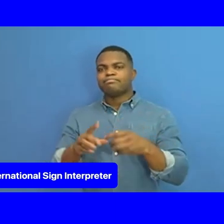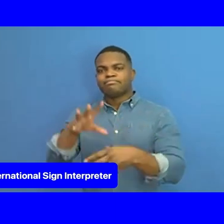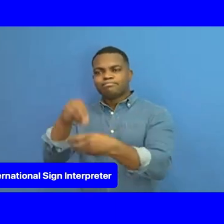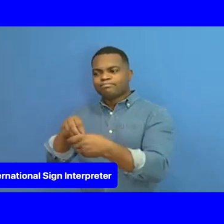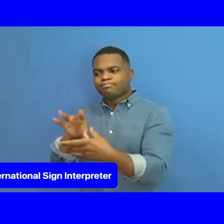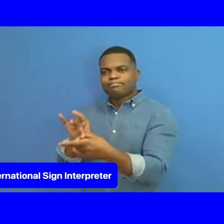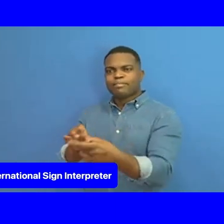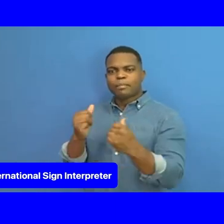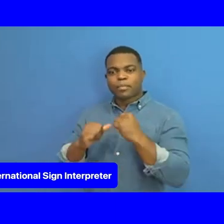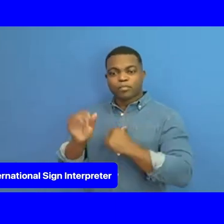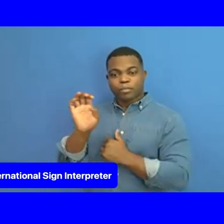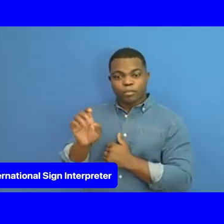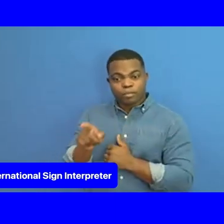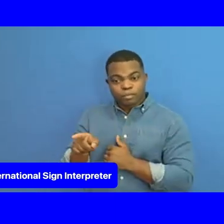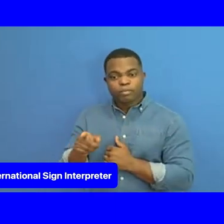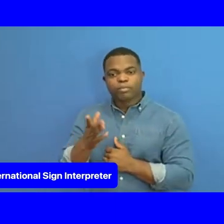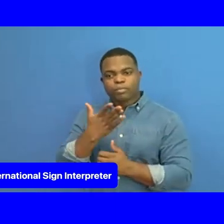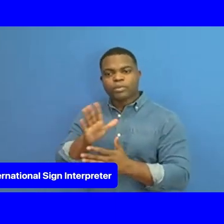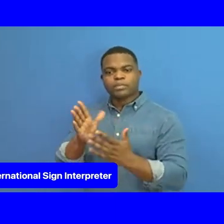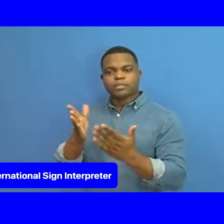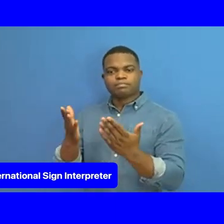in the Perform Europe Consortium, Director of Pearle.